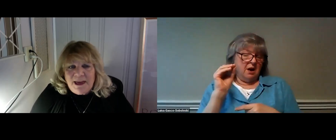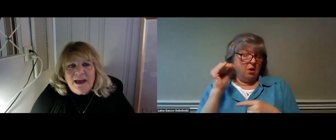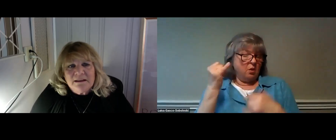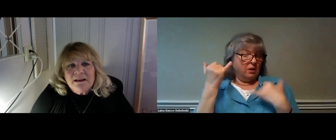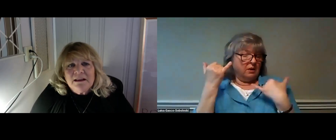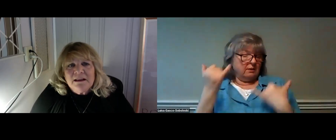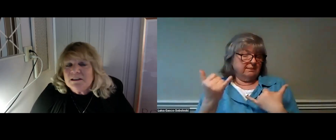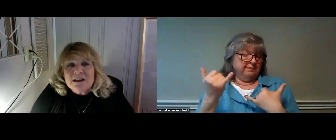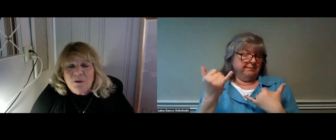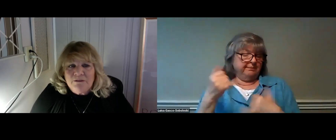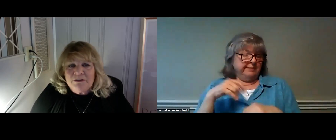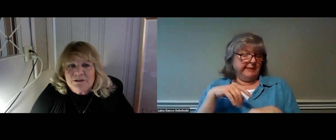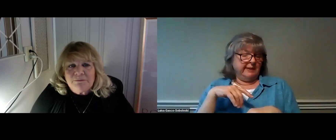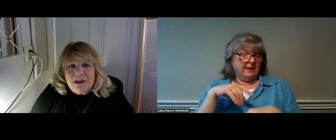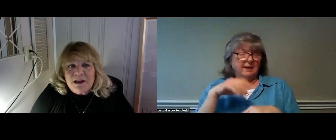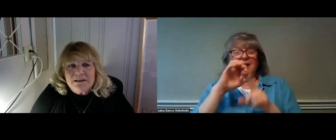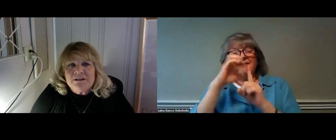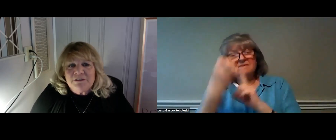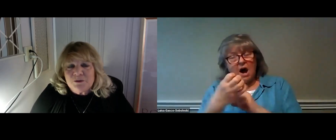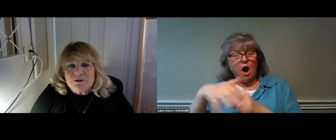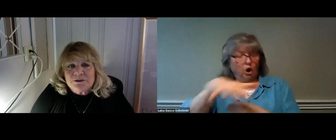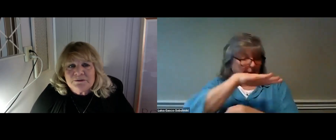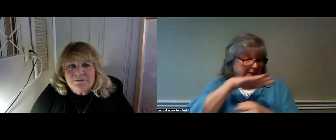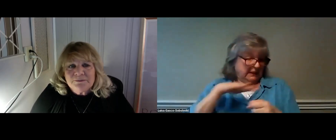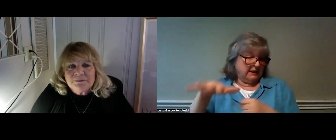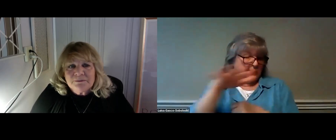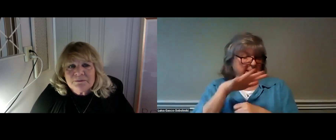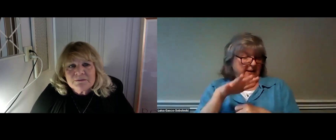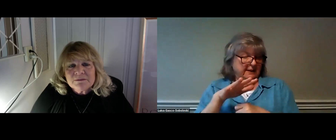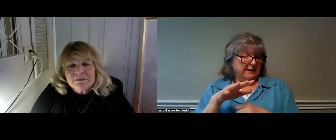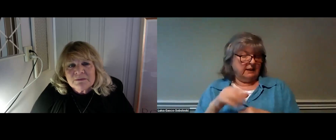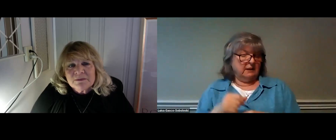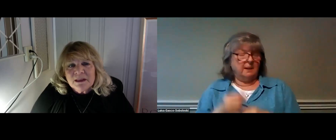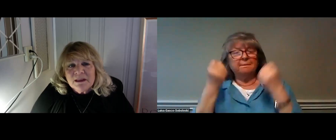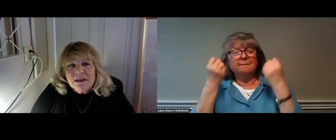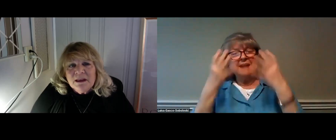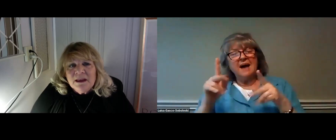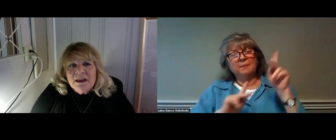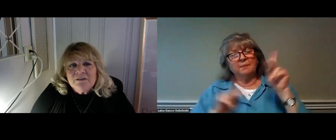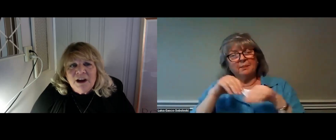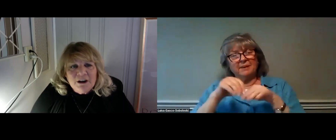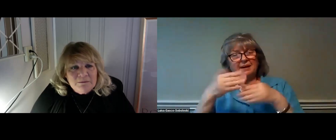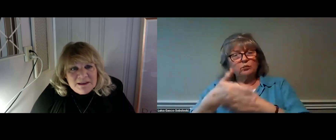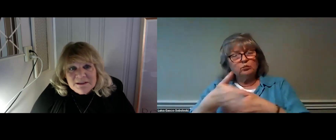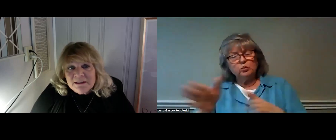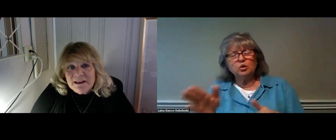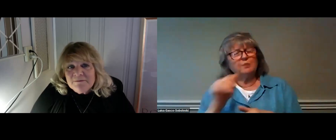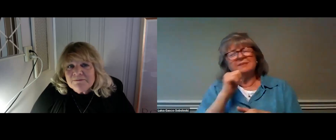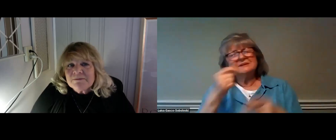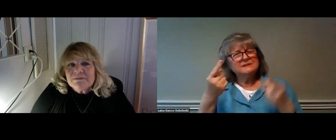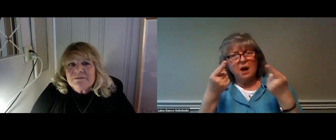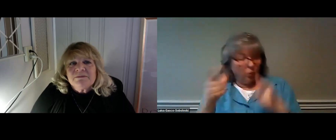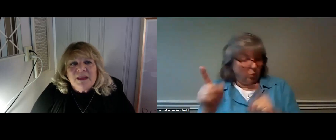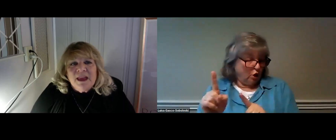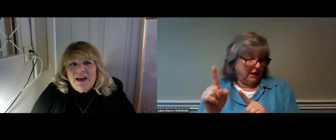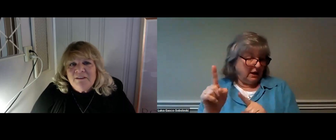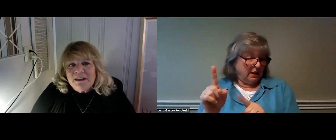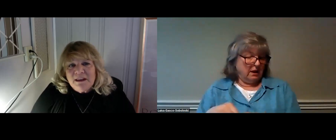that does not work for deaf-blind individuals. Environmentally having